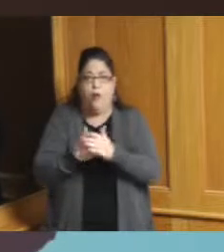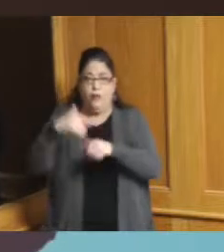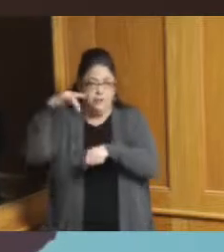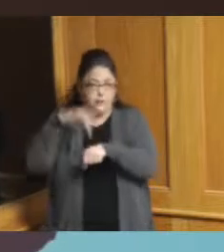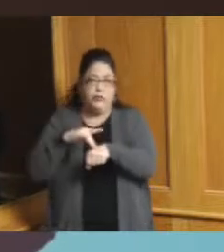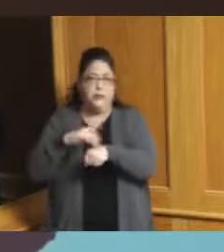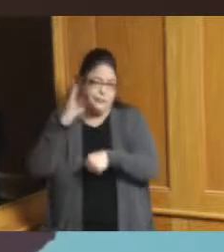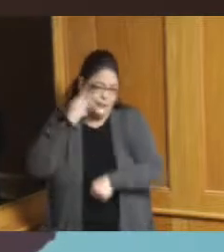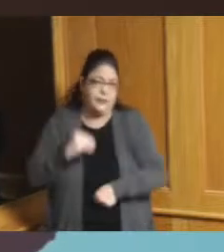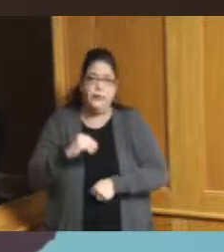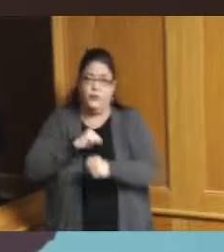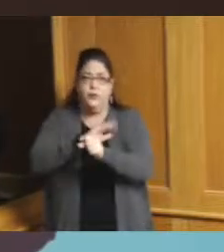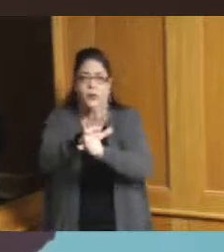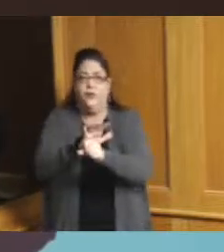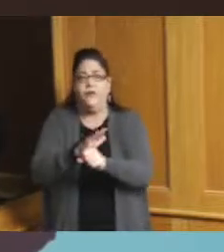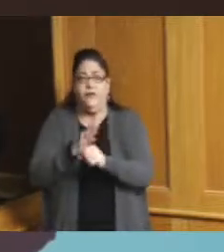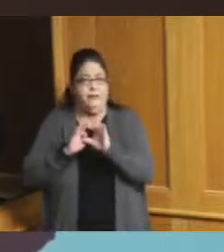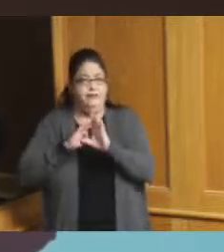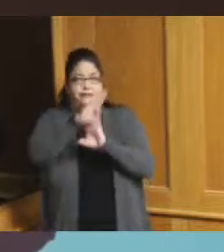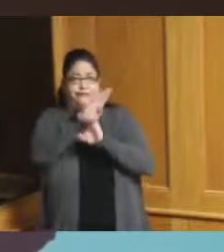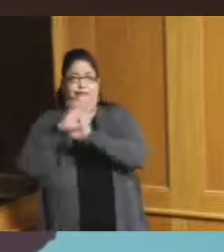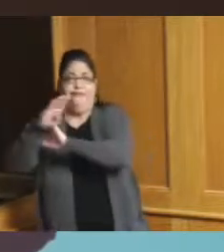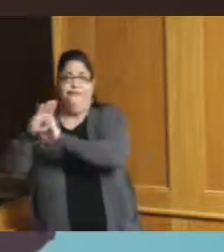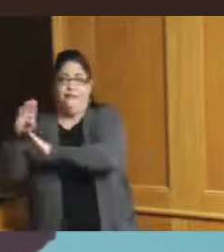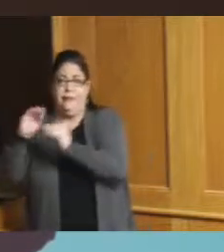the entire county has seen a surge in cases with Covid-19.